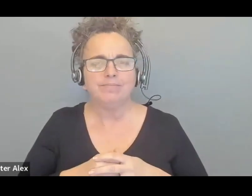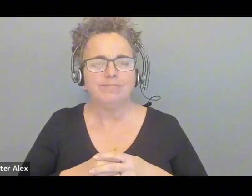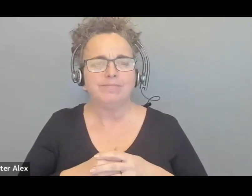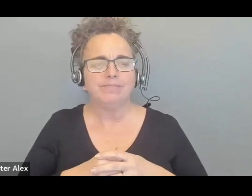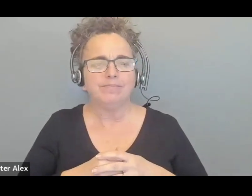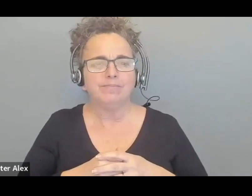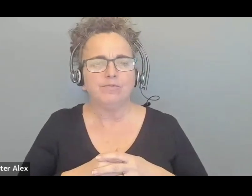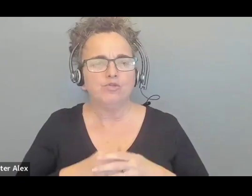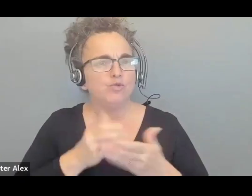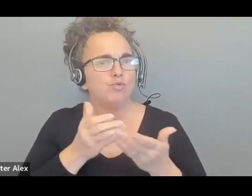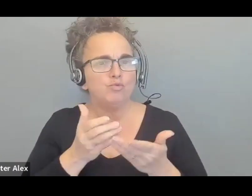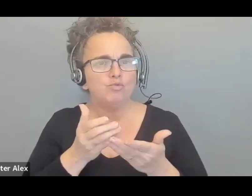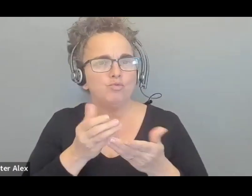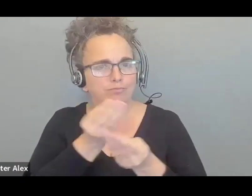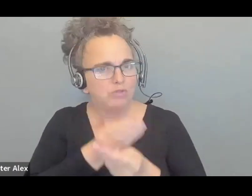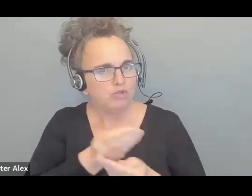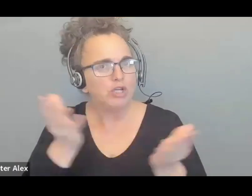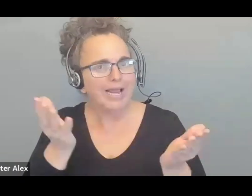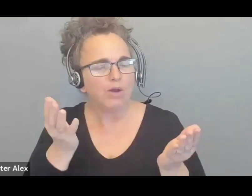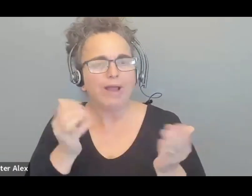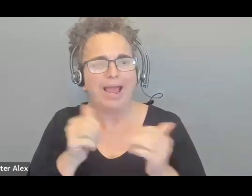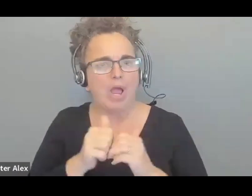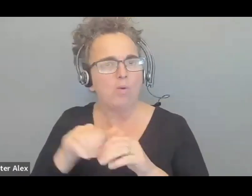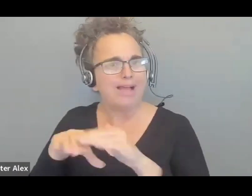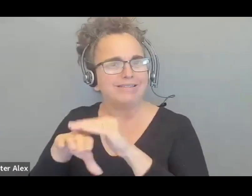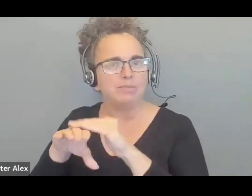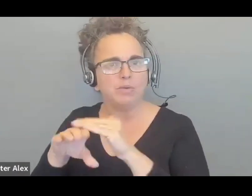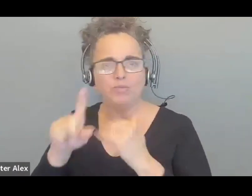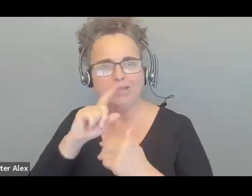accessibility can be made a part of your daily job